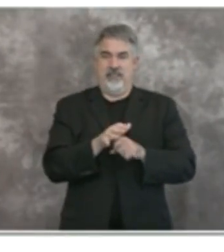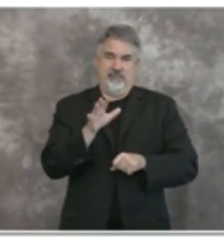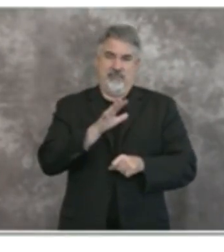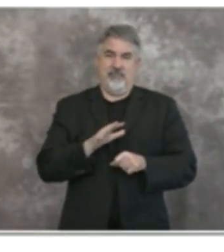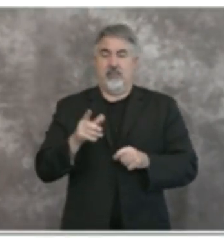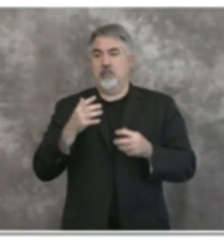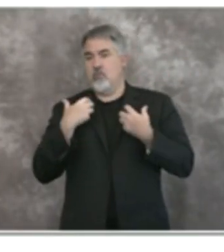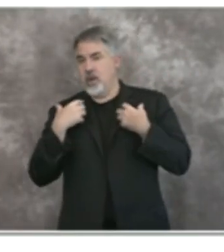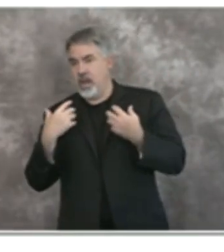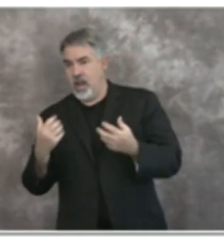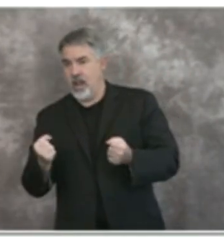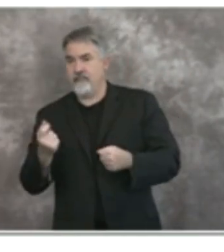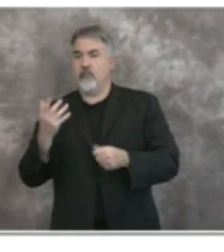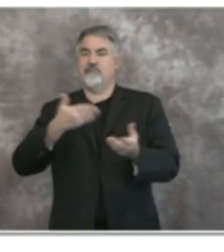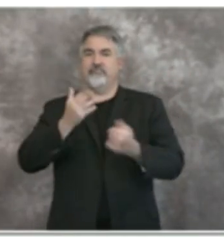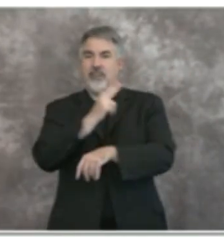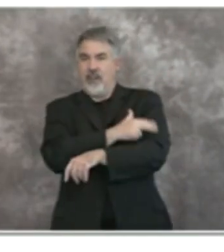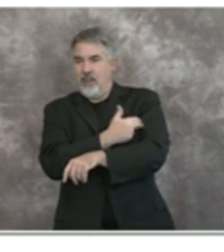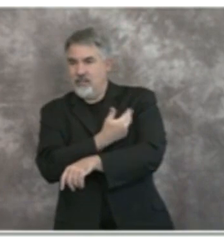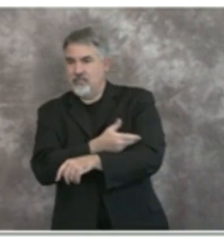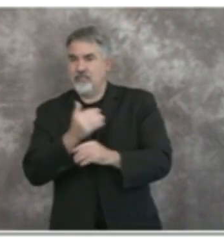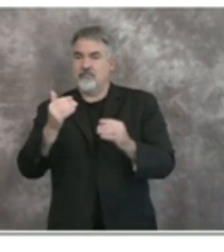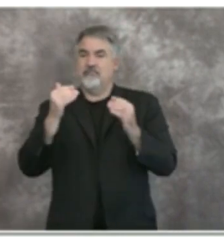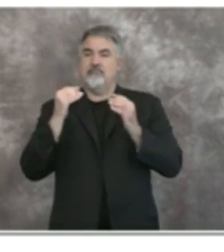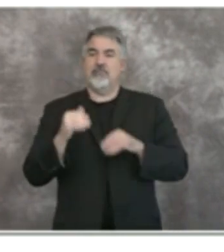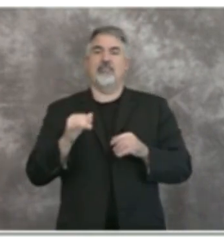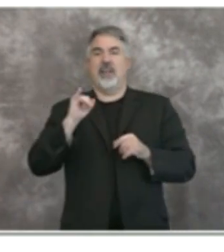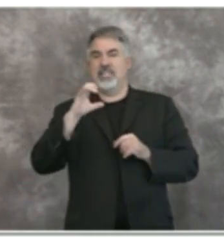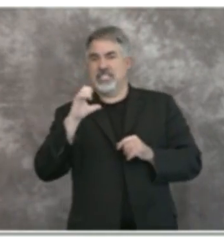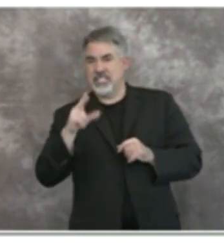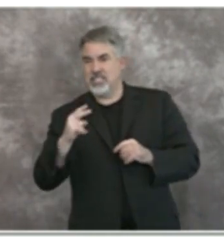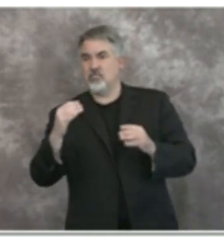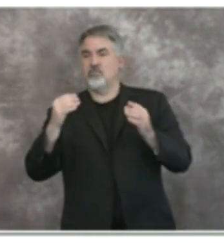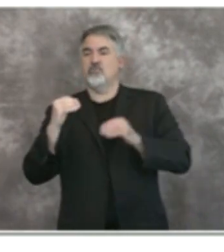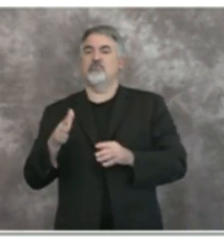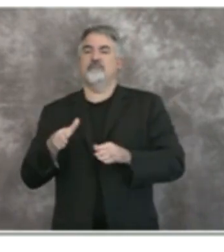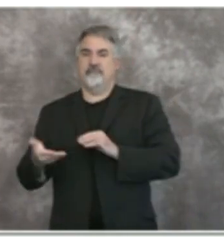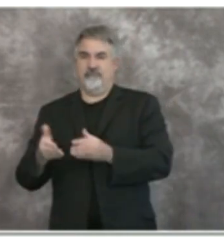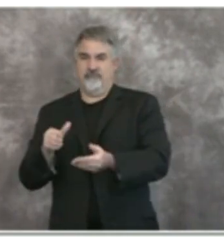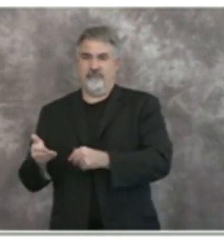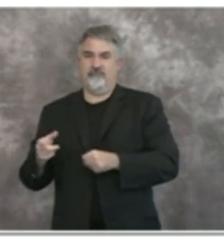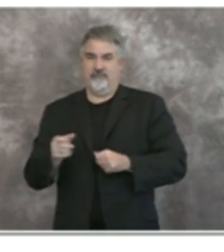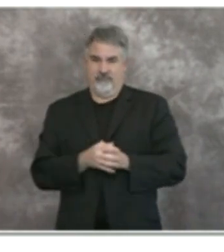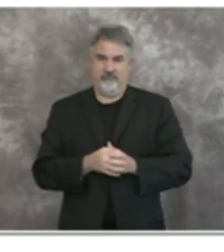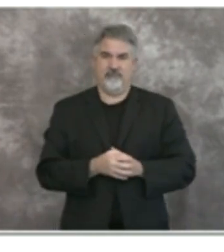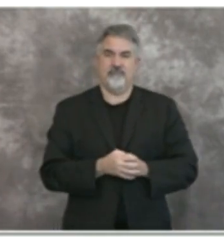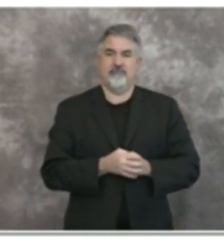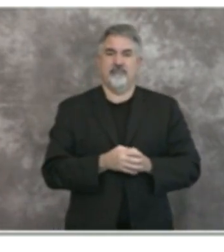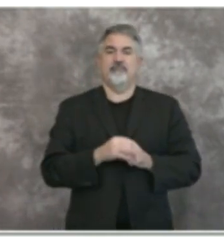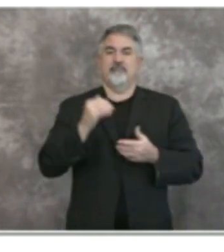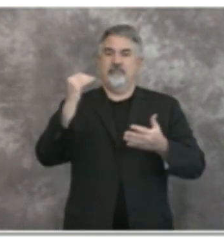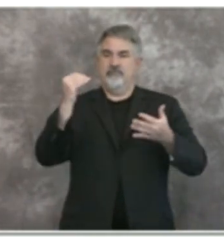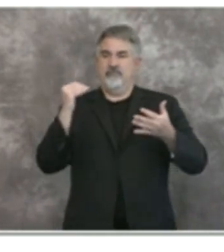HAVE NUMBERS BOTH IN TERMS OF POSITIVES ESTIMATED RECOVERIES OUR HOSPITALIZATIONS THERE THE